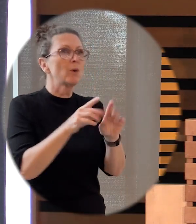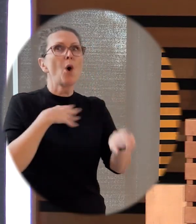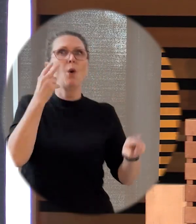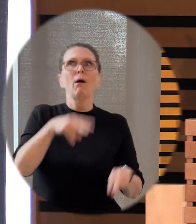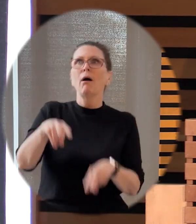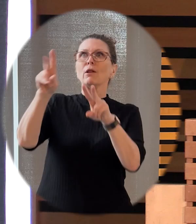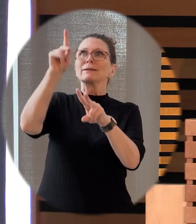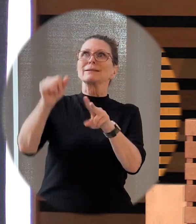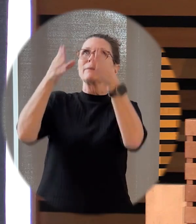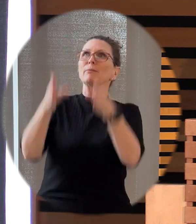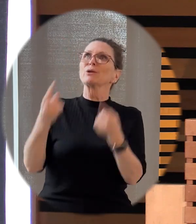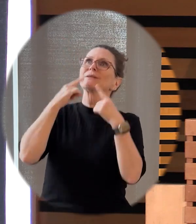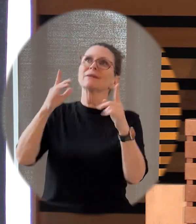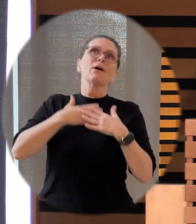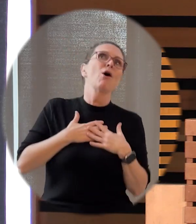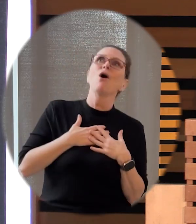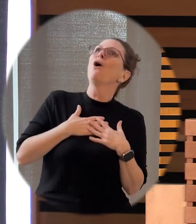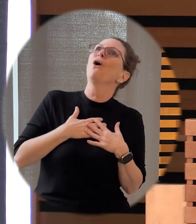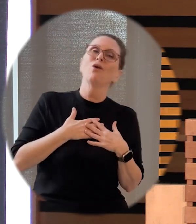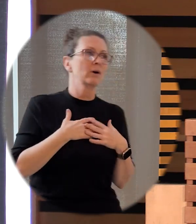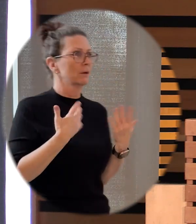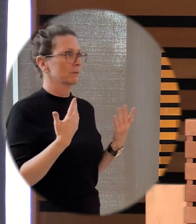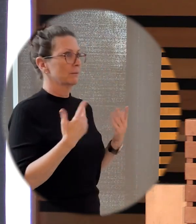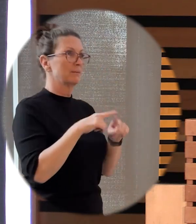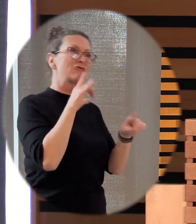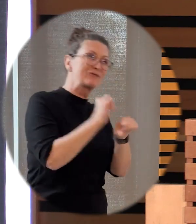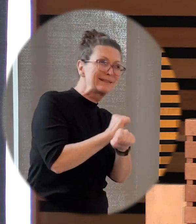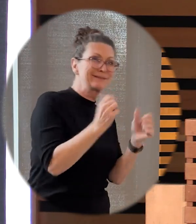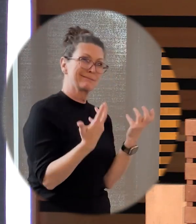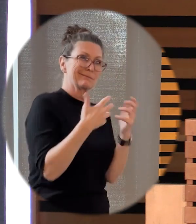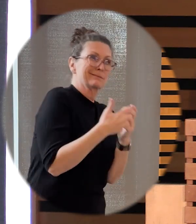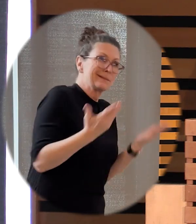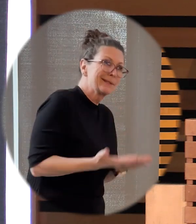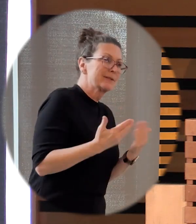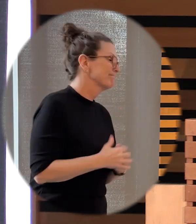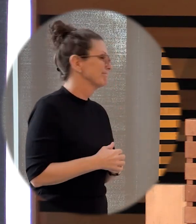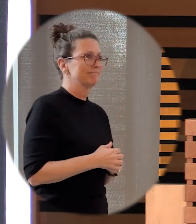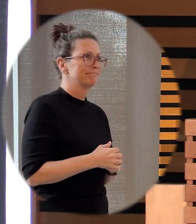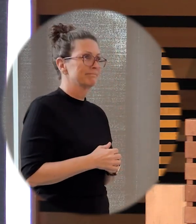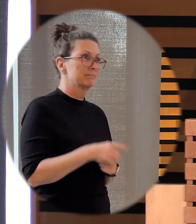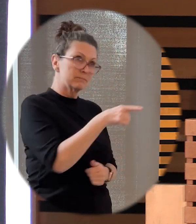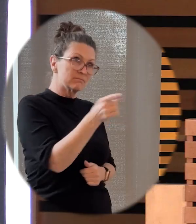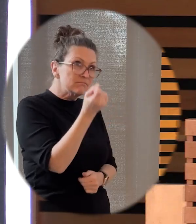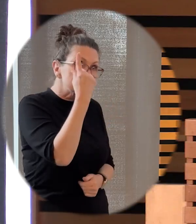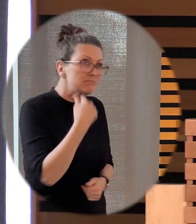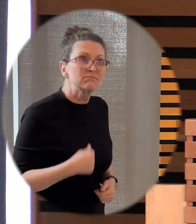There is no place for you here. We don't understand you and we don't want to. The